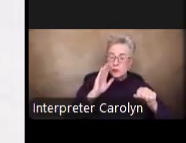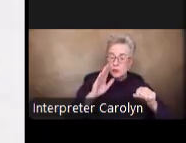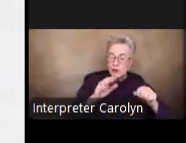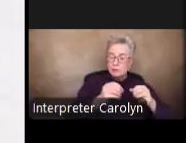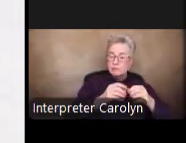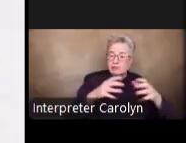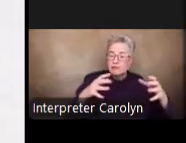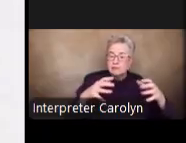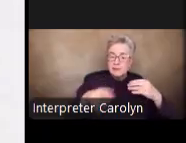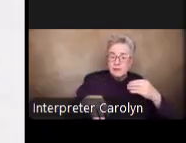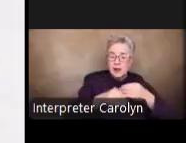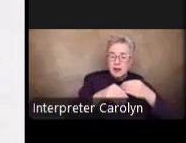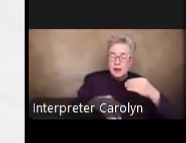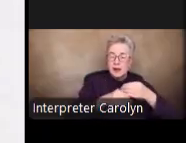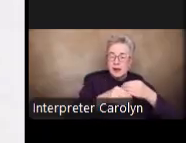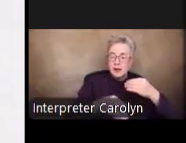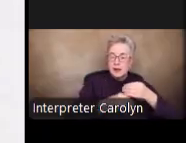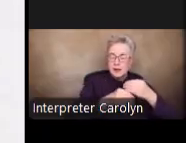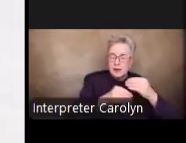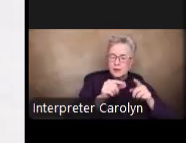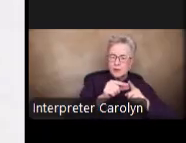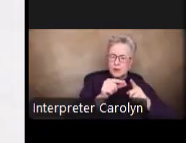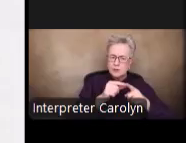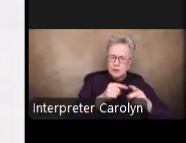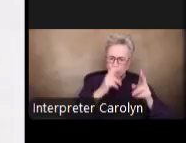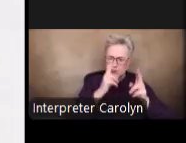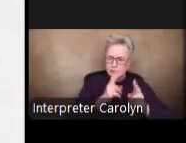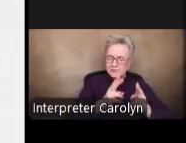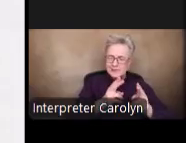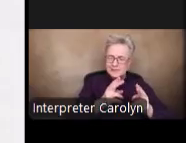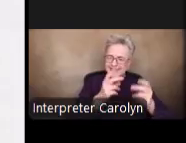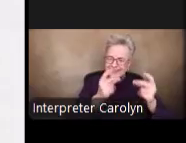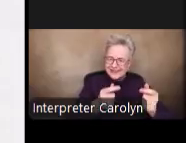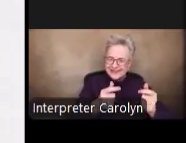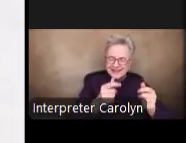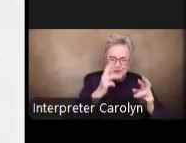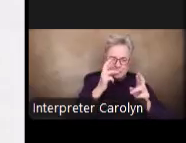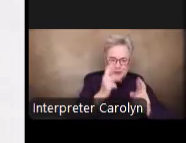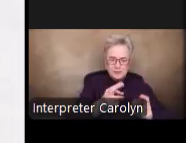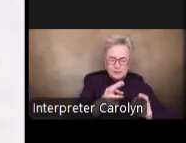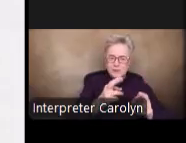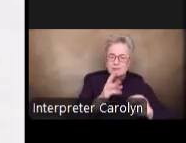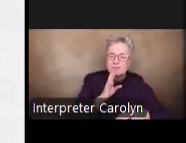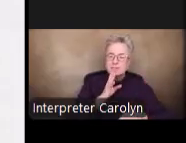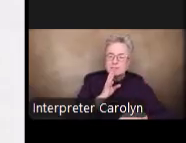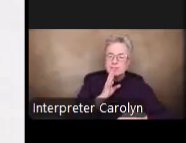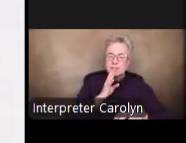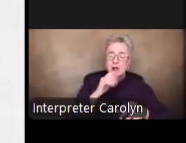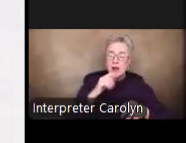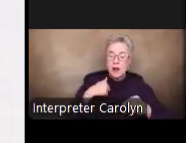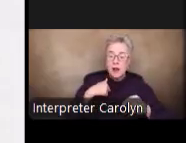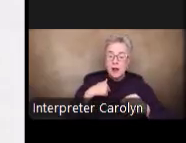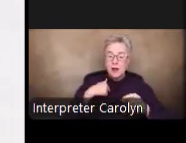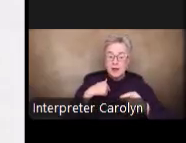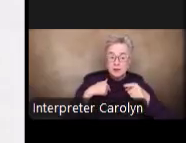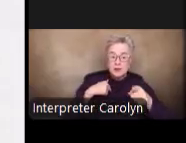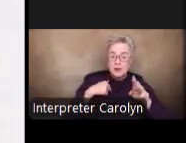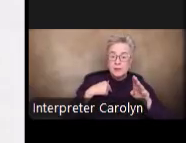So our job is to honor her attempts, model the target words correctly and know that as she gets more of those building